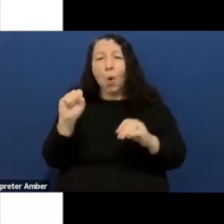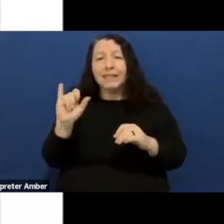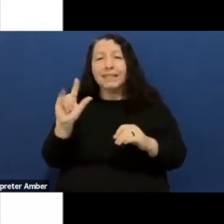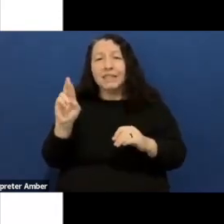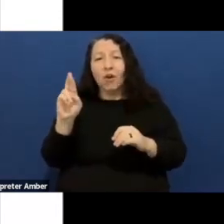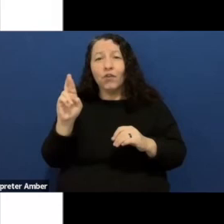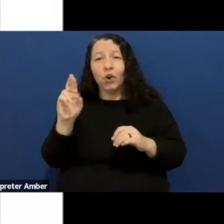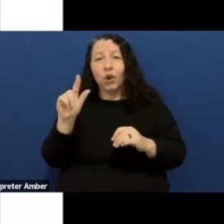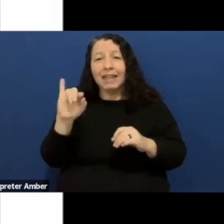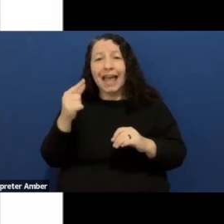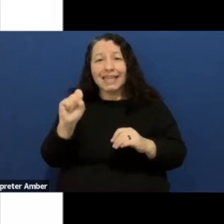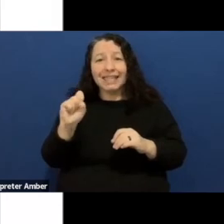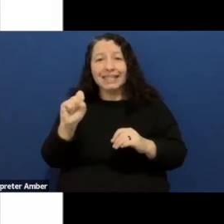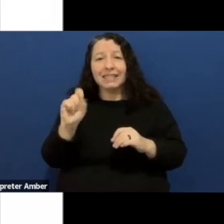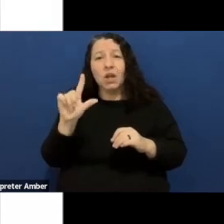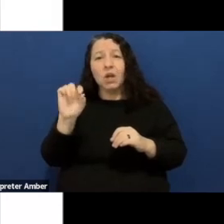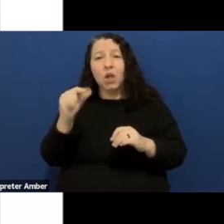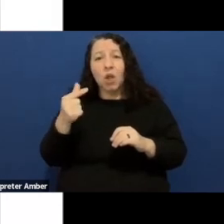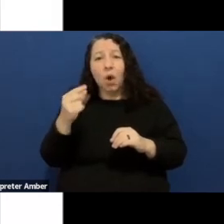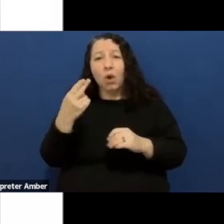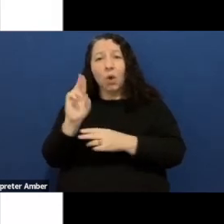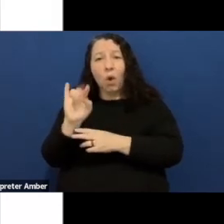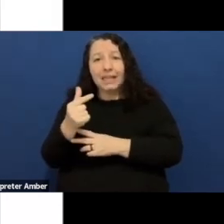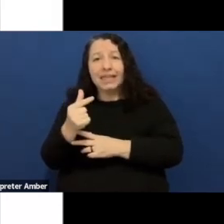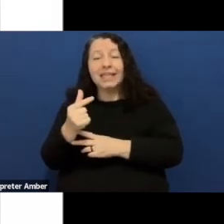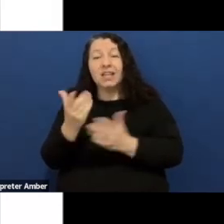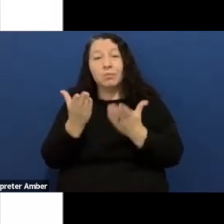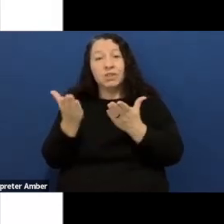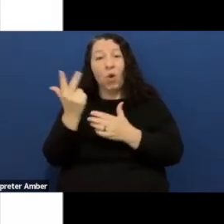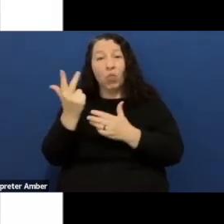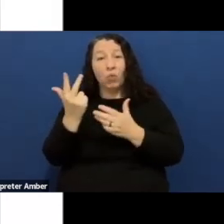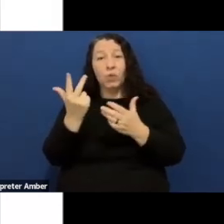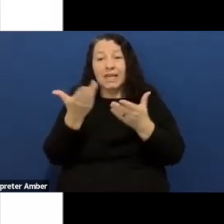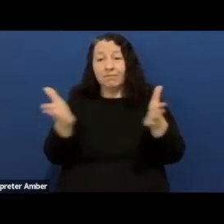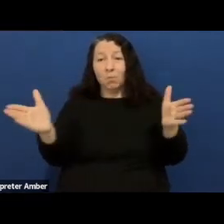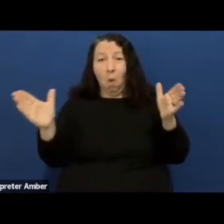called No Silver Linings (Long Hauling), and is presented on three gallery